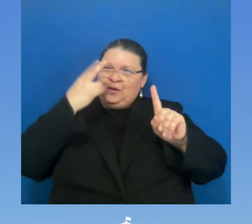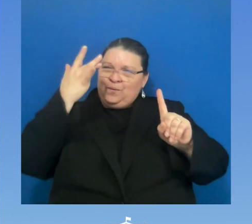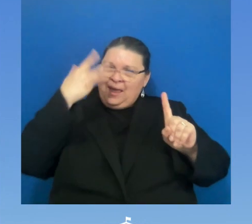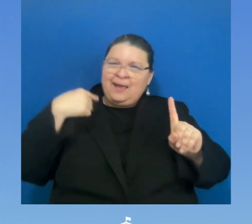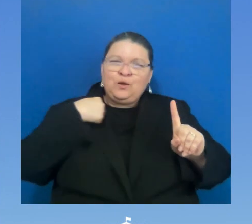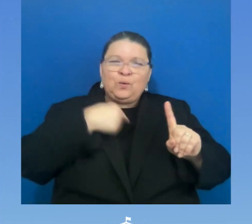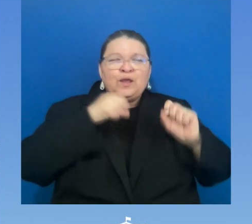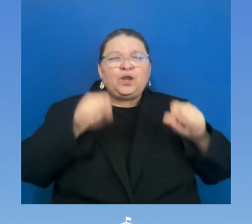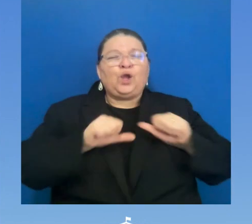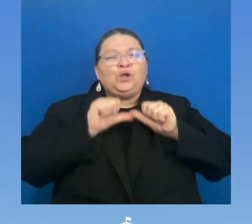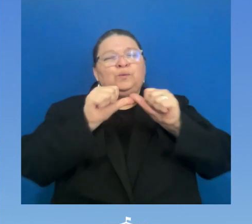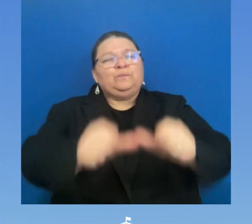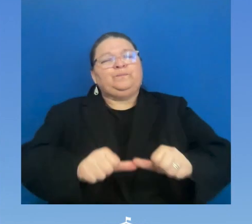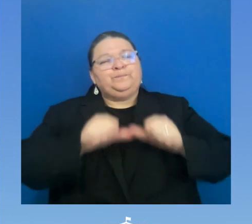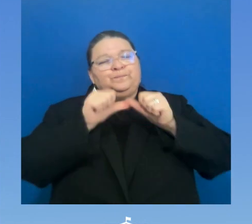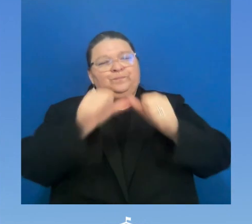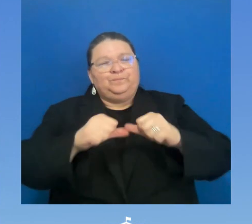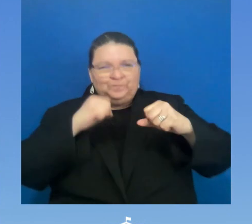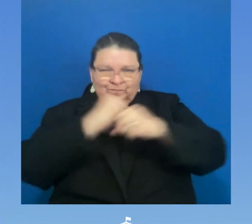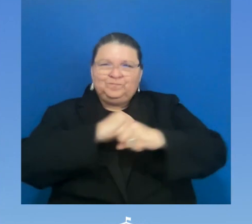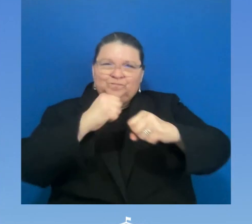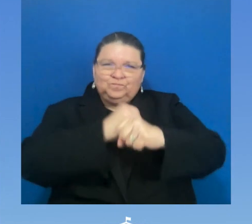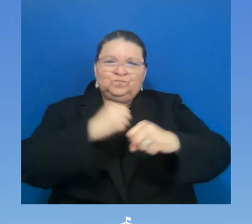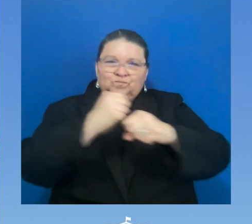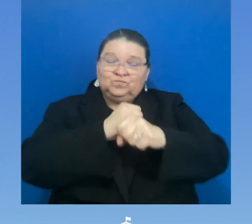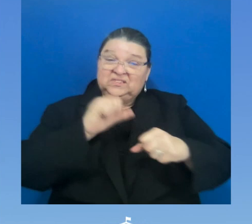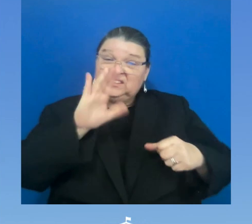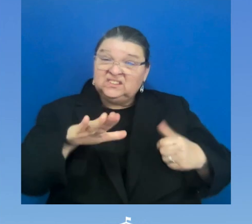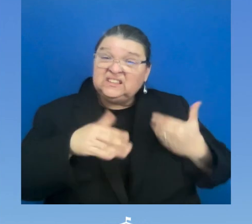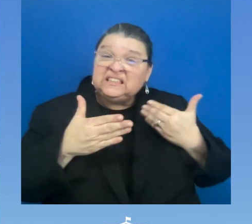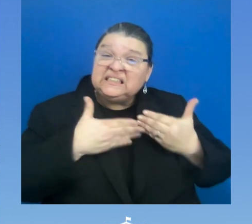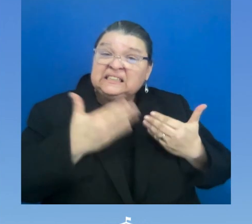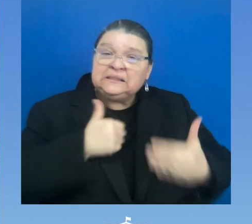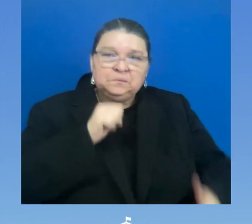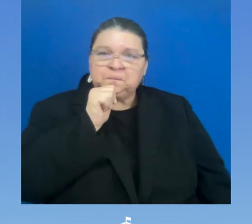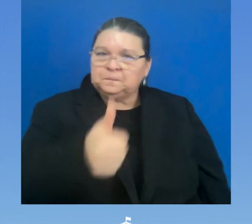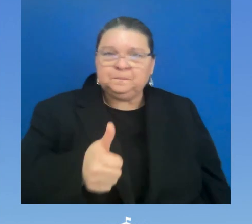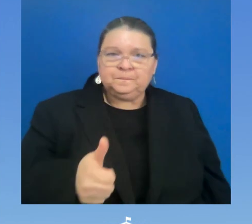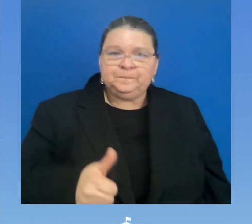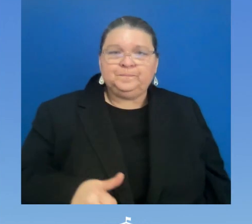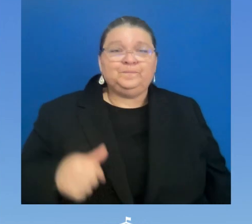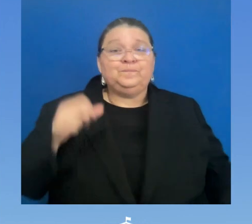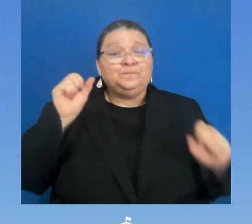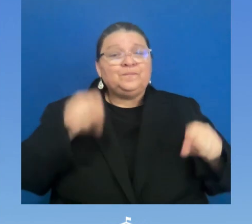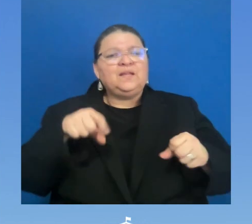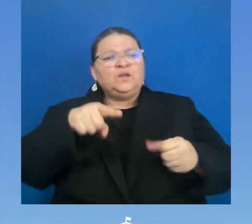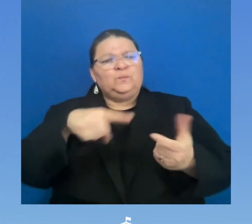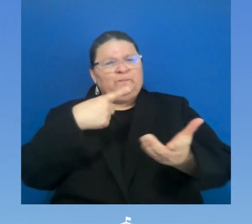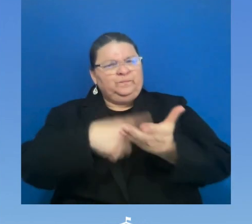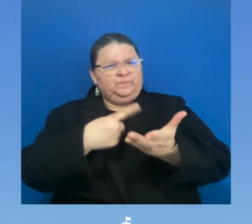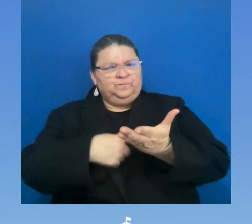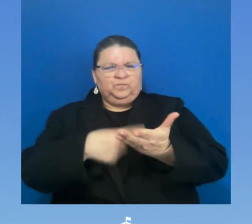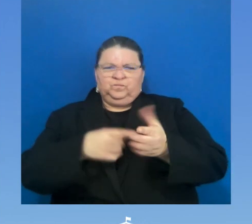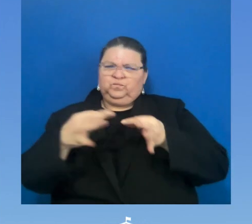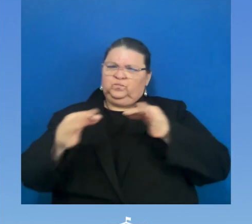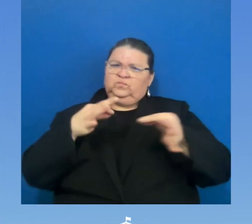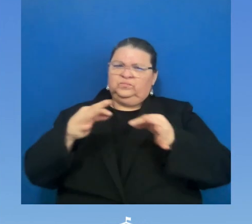And so, can you describe what the fight was? And maybe even just talk about what it was before, right? The strengthening of the Players Association